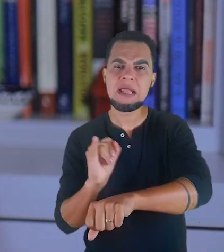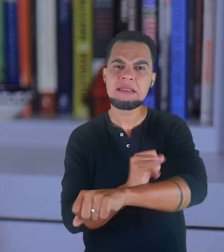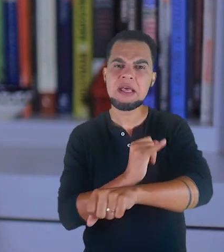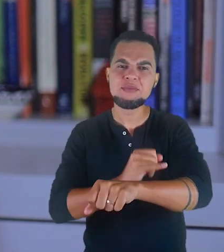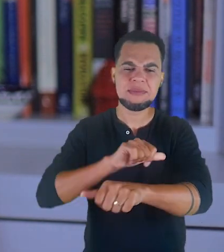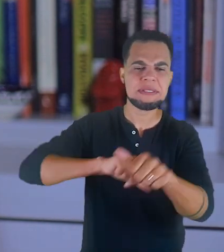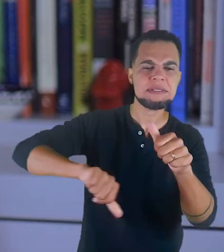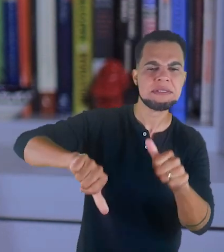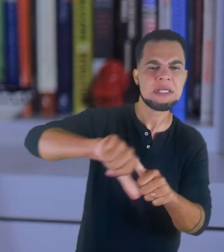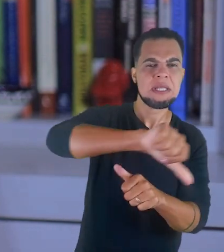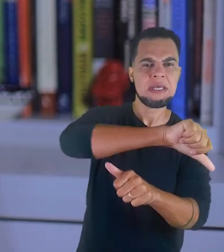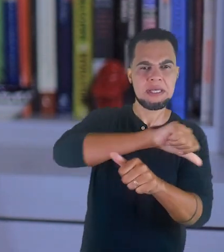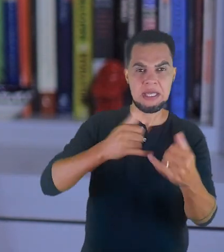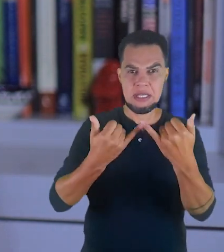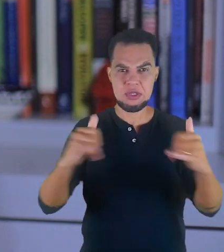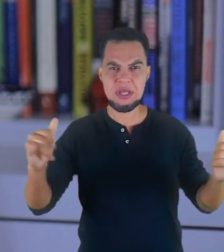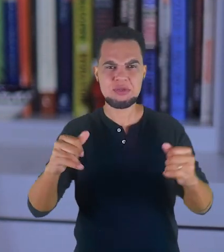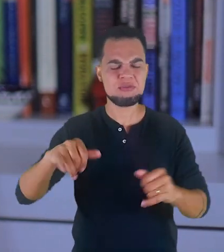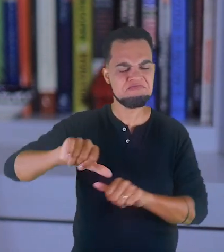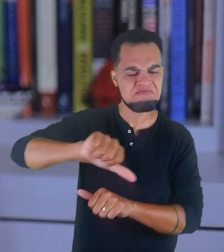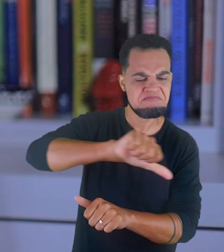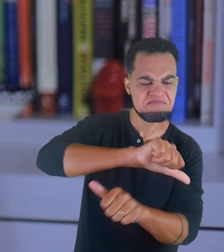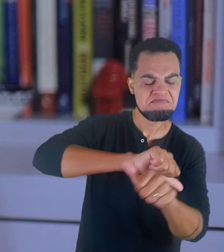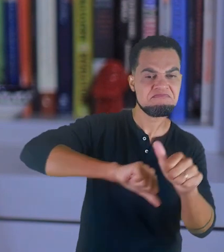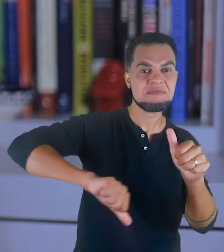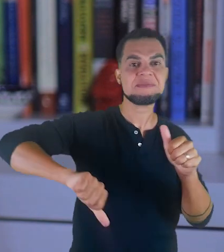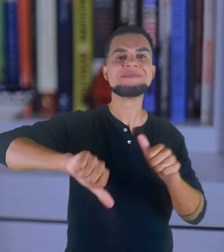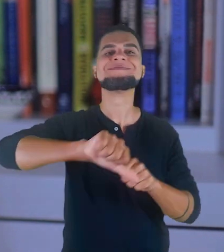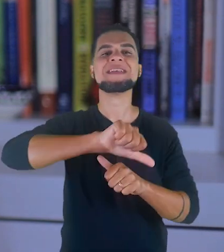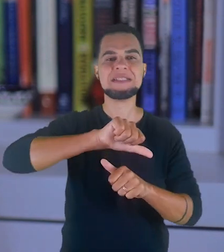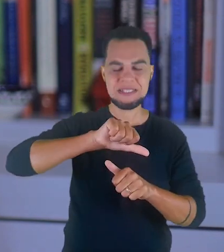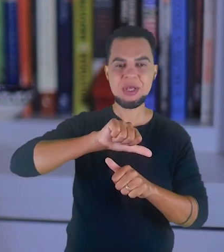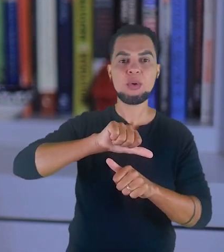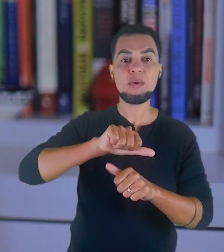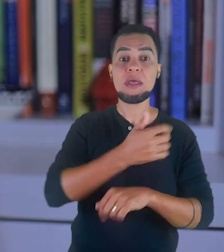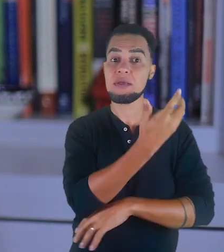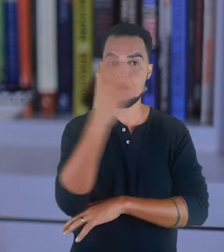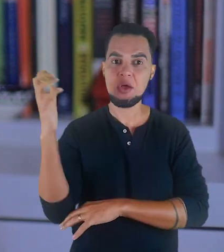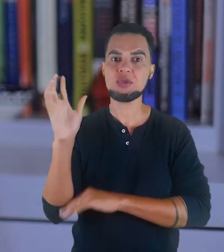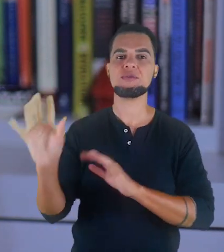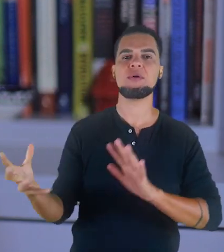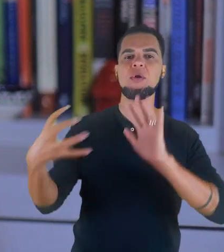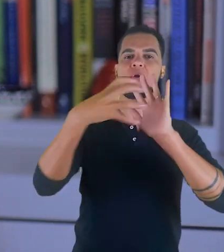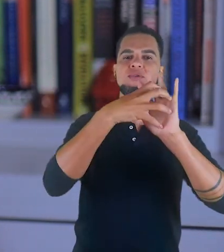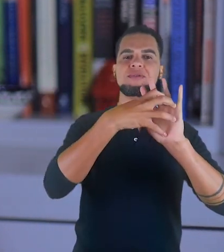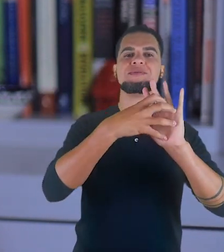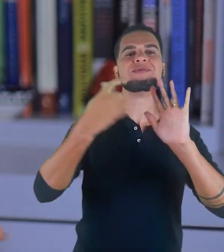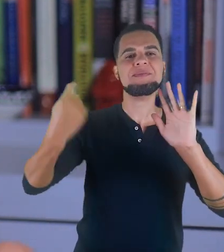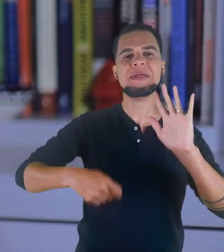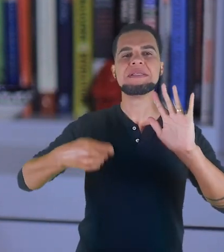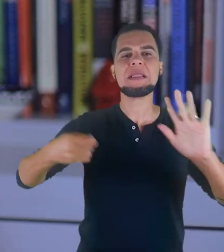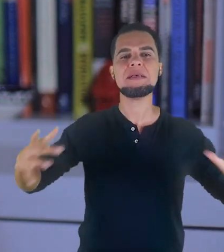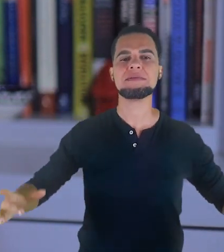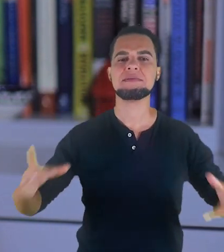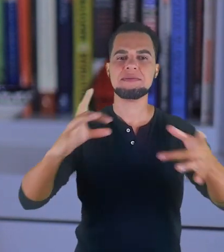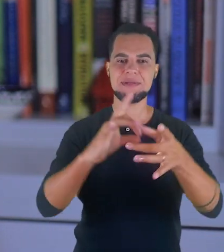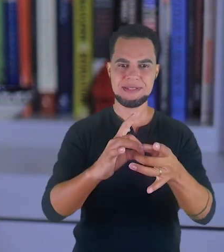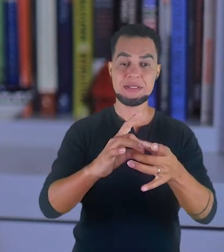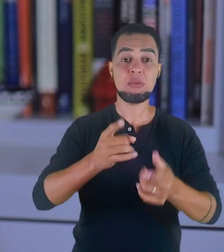for energy transition and ecological transition in our continent, these efforts depend on this integration.